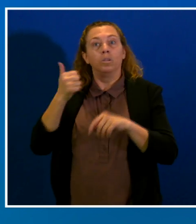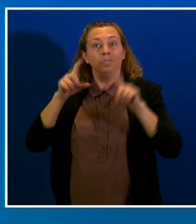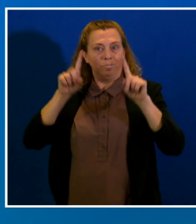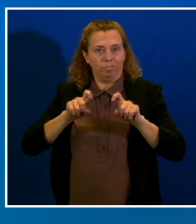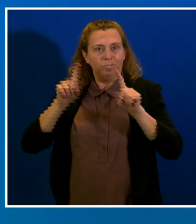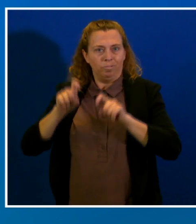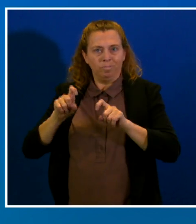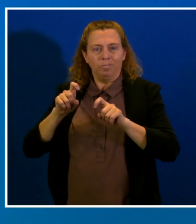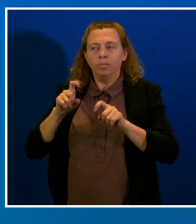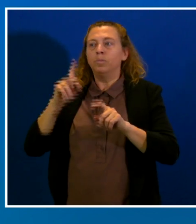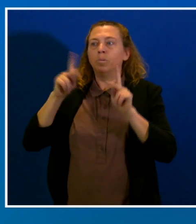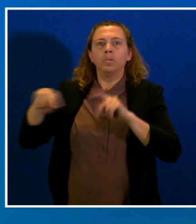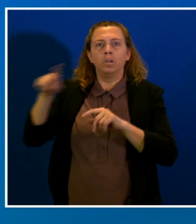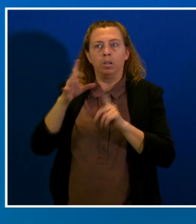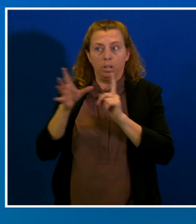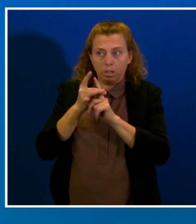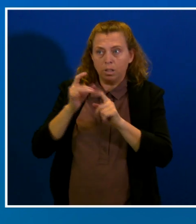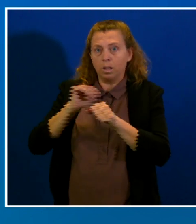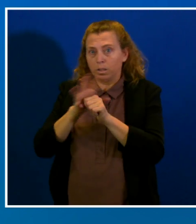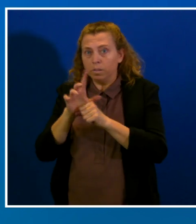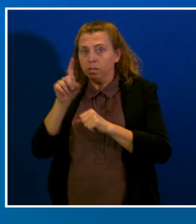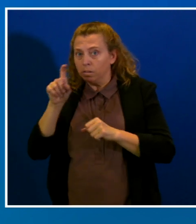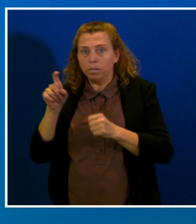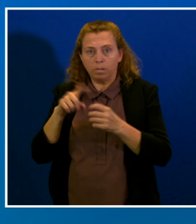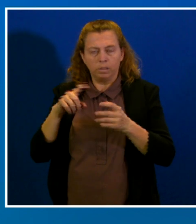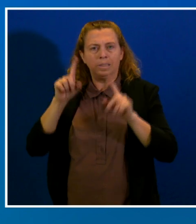our partners have made the decision to close the tower